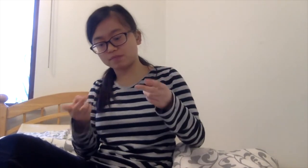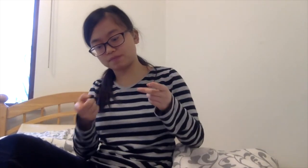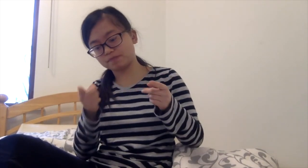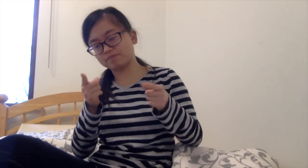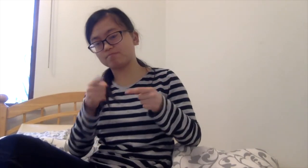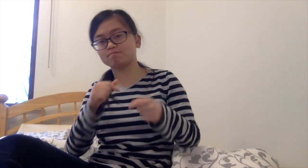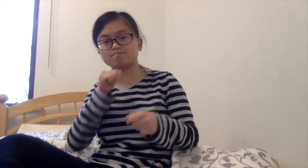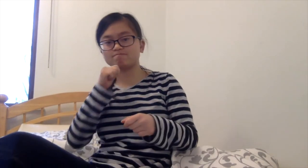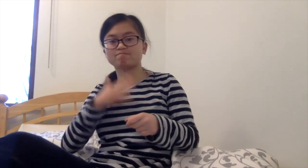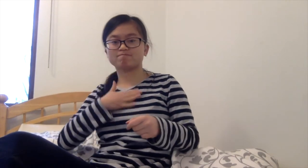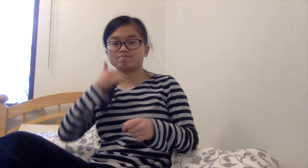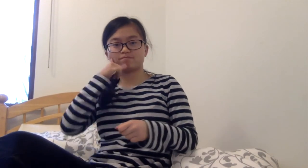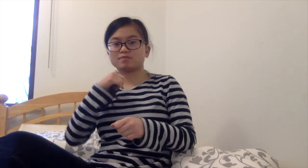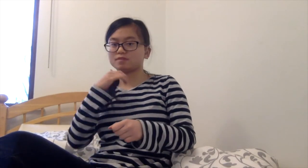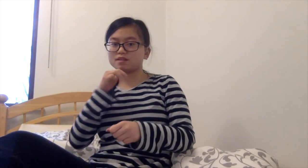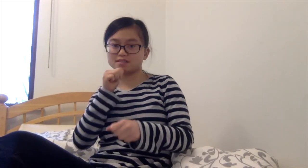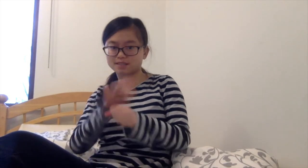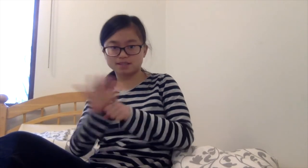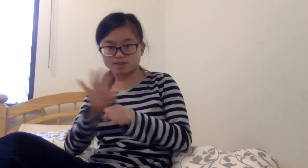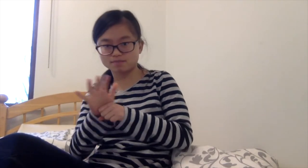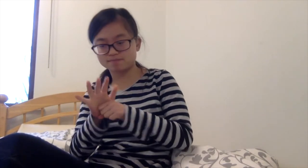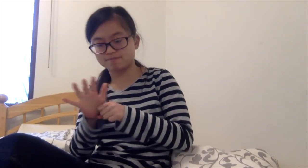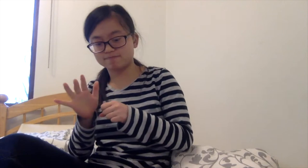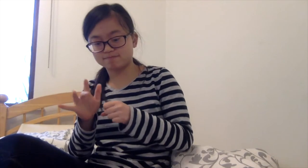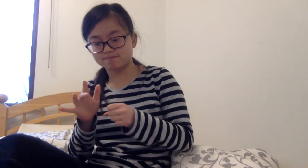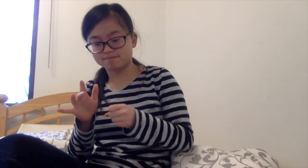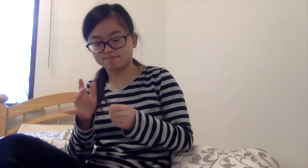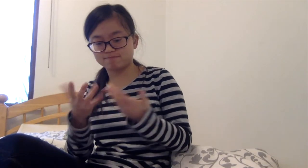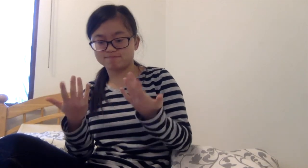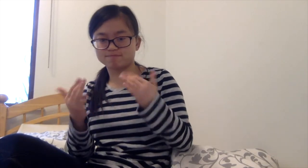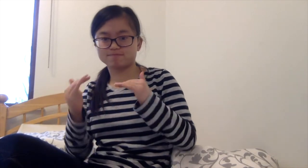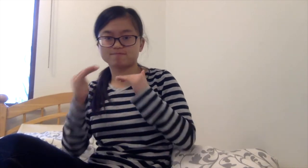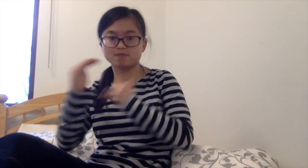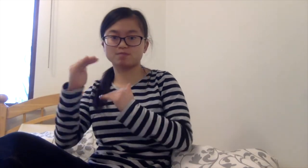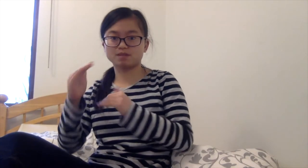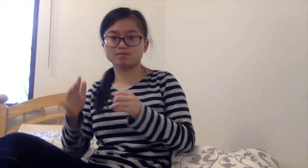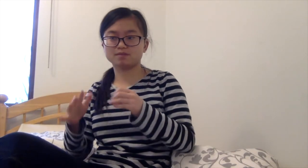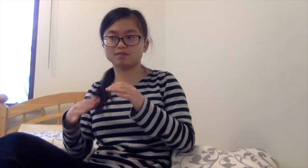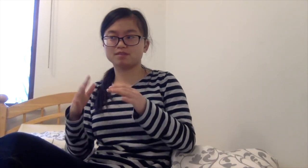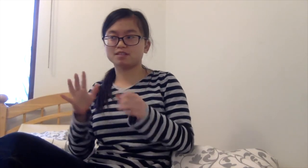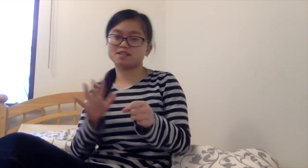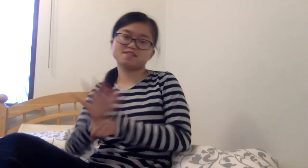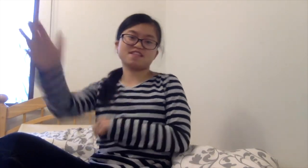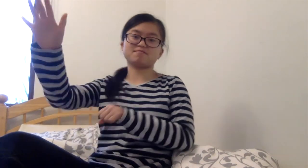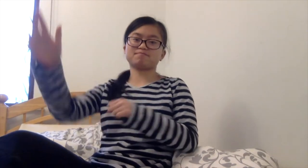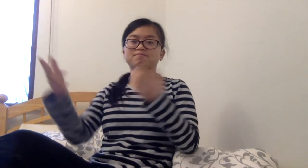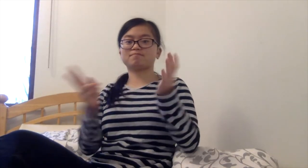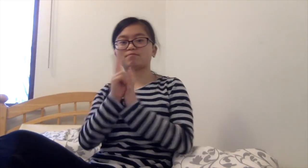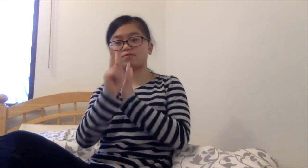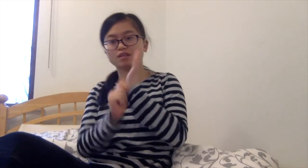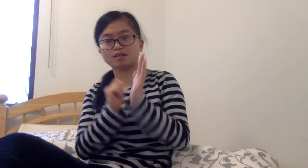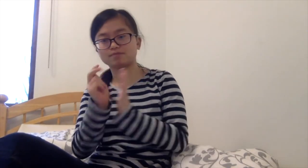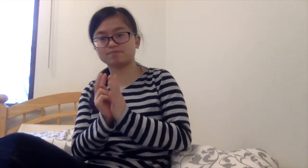my iPhone is not enough limit enough video